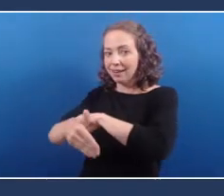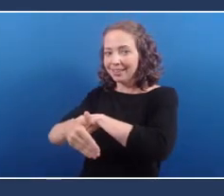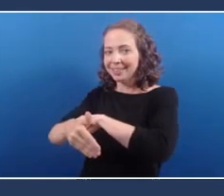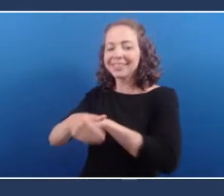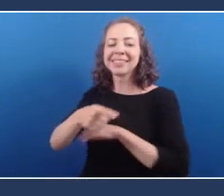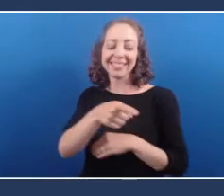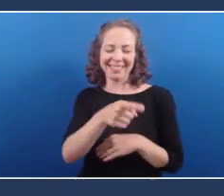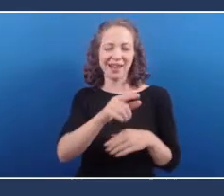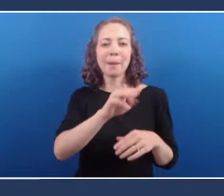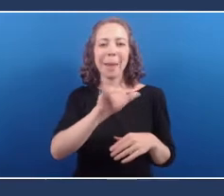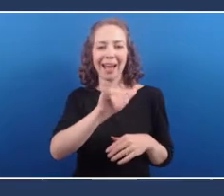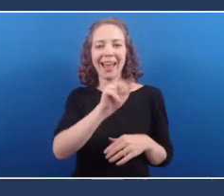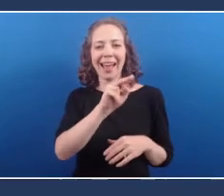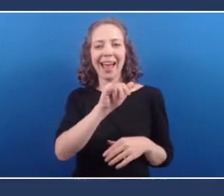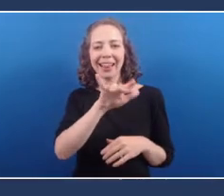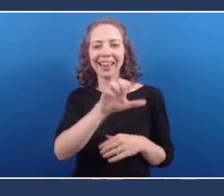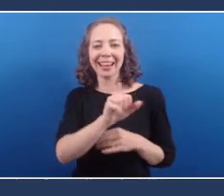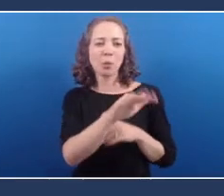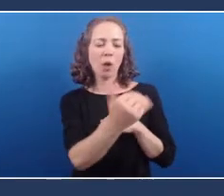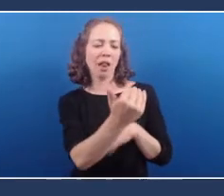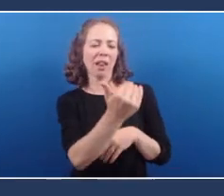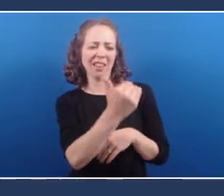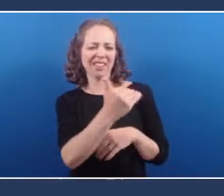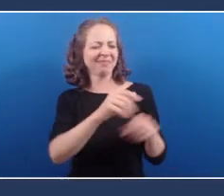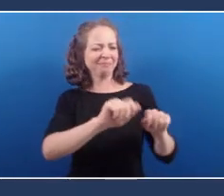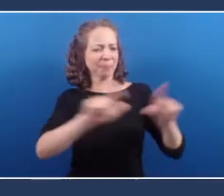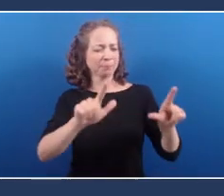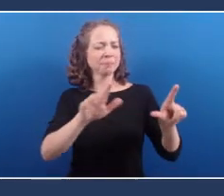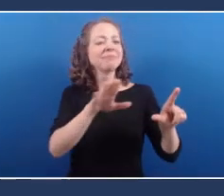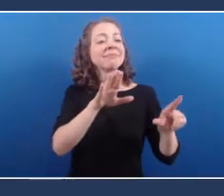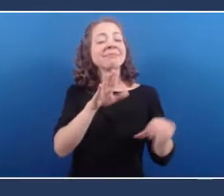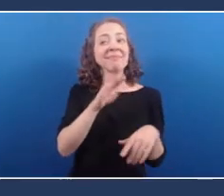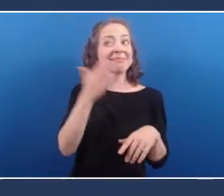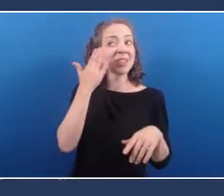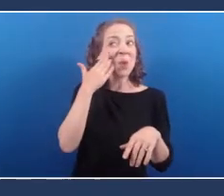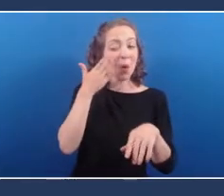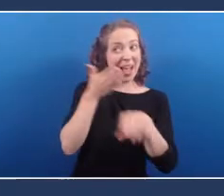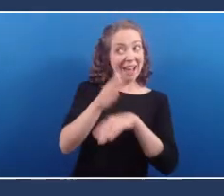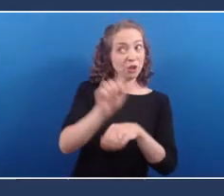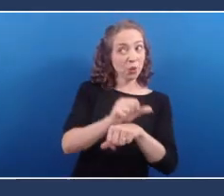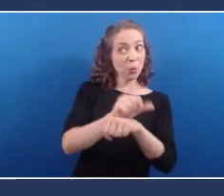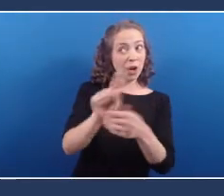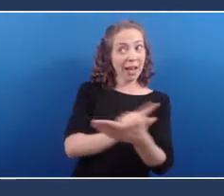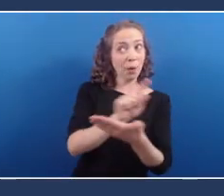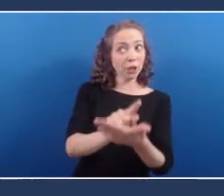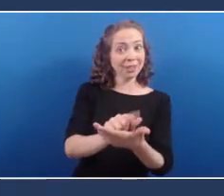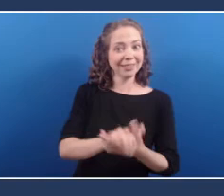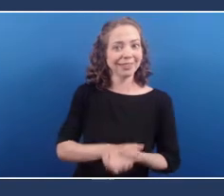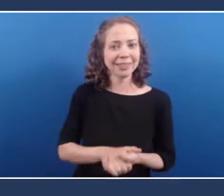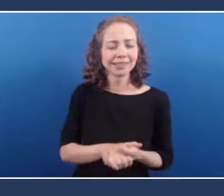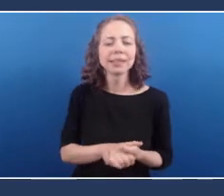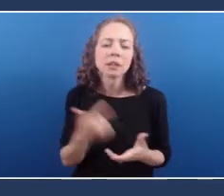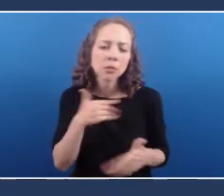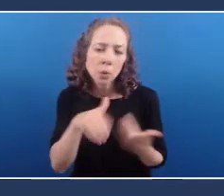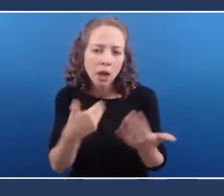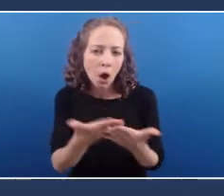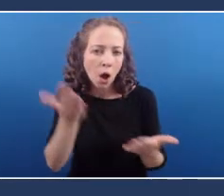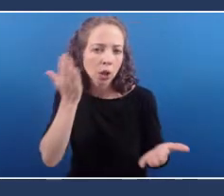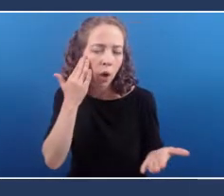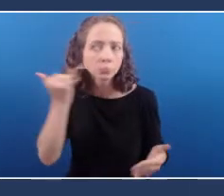Because My Analytics has shown that when your manager or your management chain sends you an email you tend to get back online and answer that,